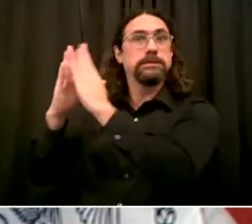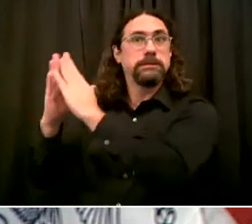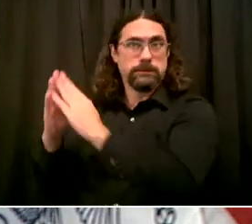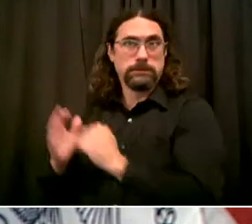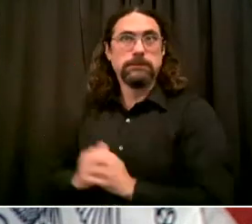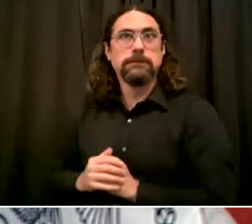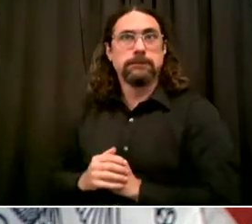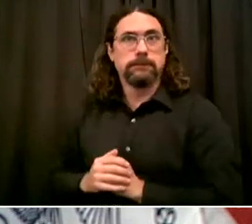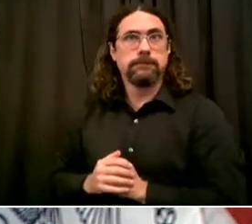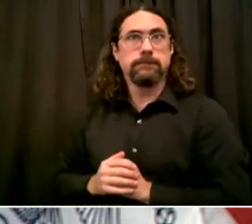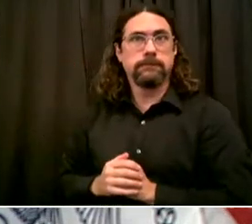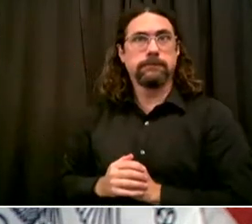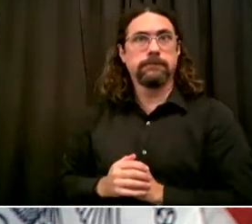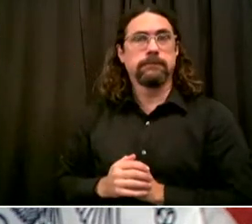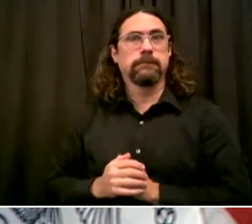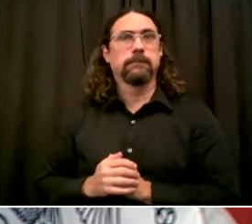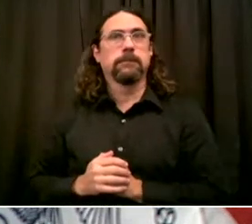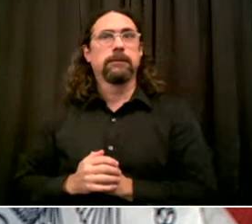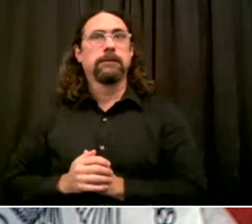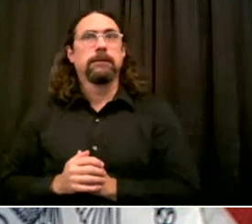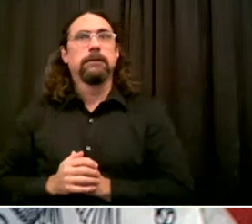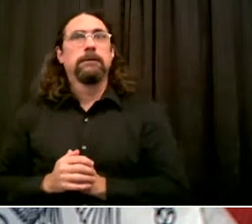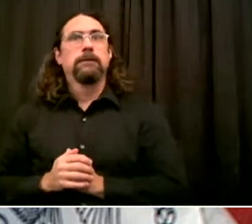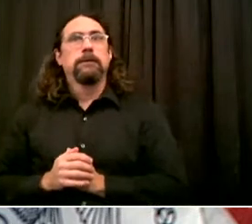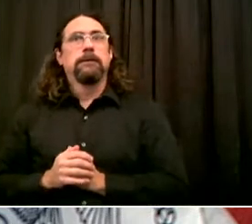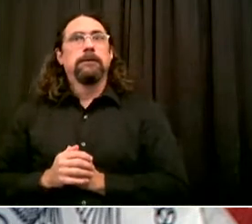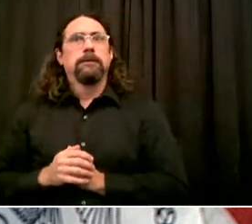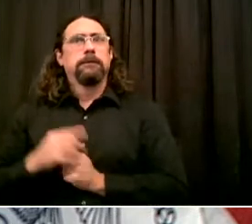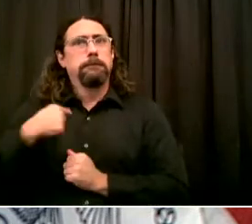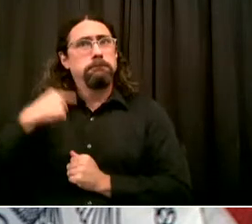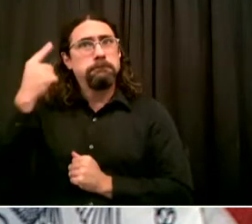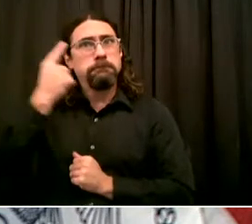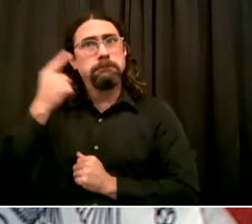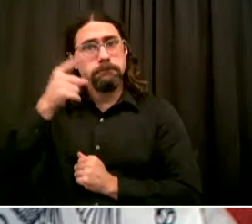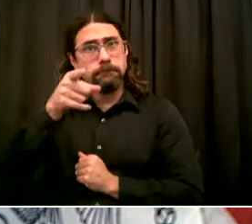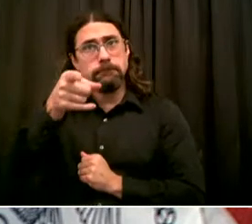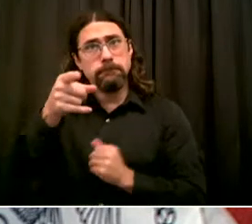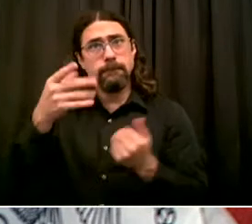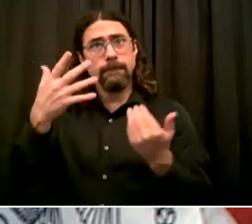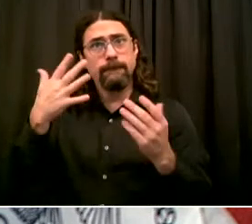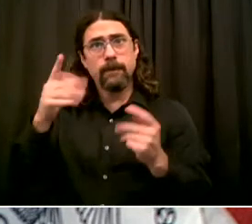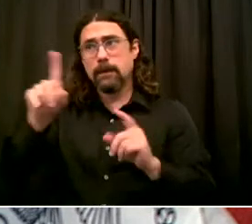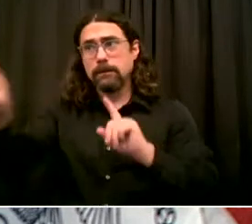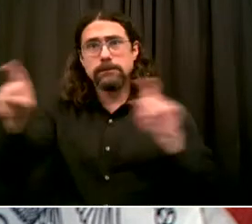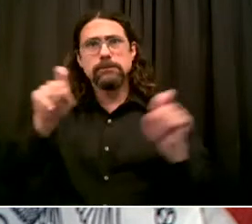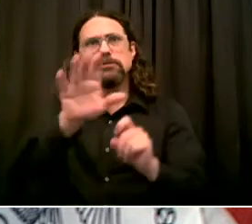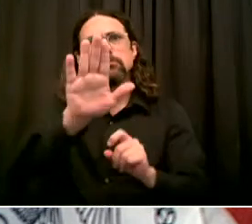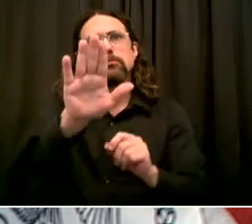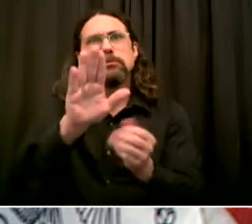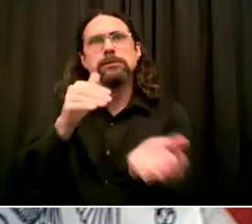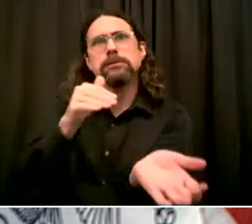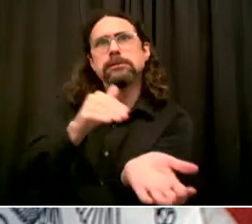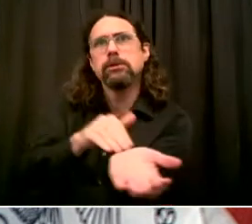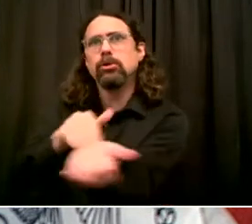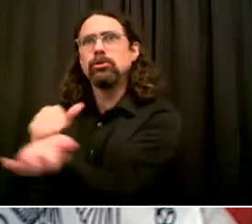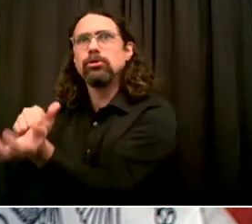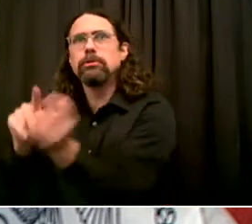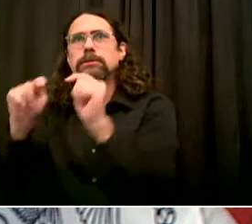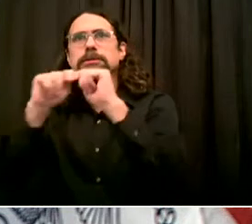PROCESS AND COULD WE HEAR FROM M YOUR SUBJECT MATTER EXPERTS ABBT OU WHAT ARE SOME OF THE PREREQUISITES